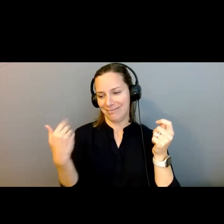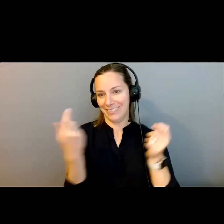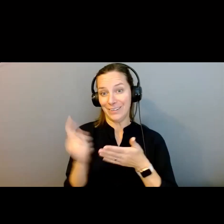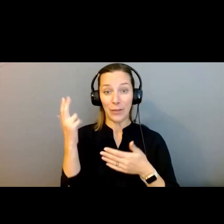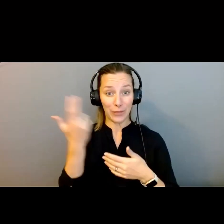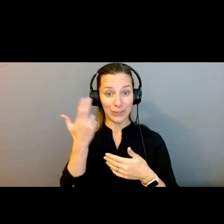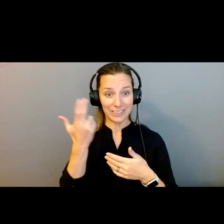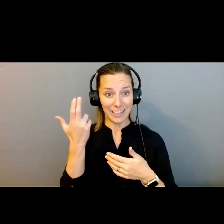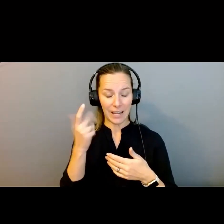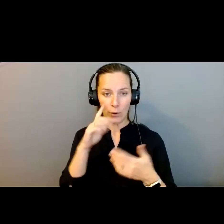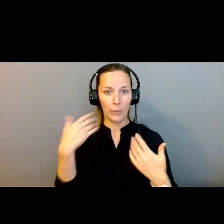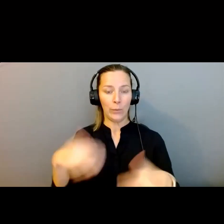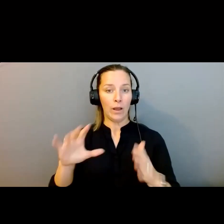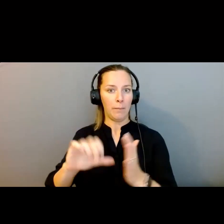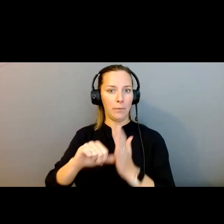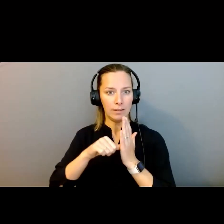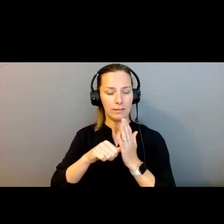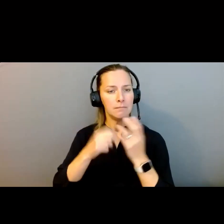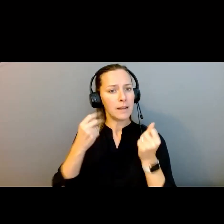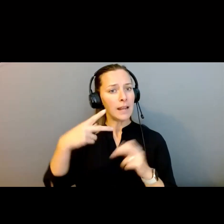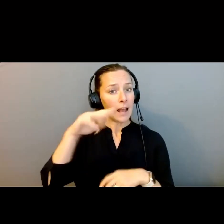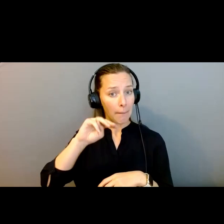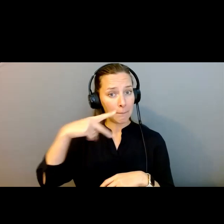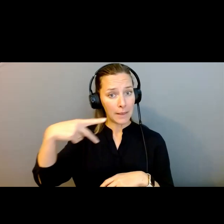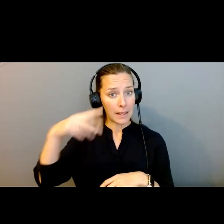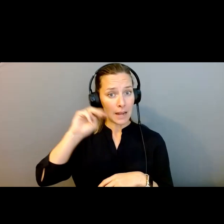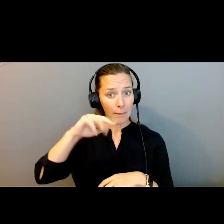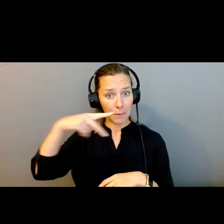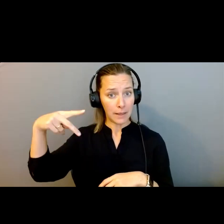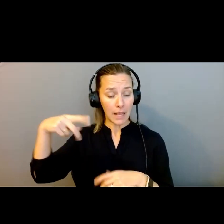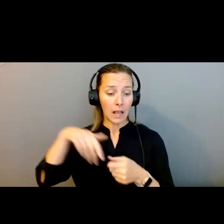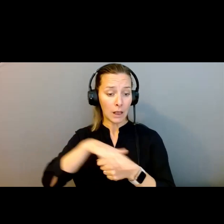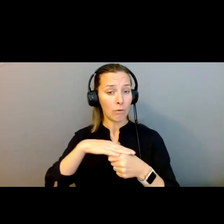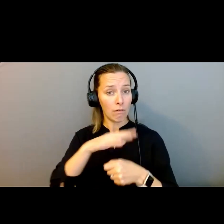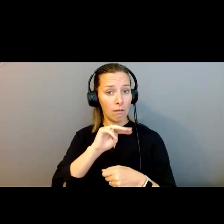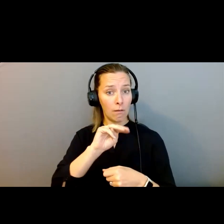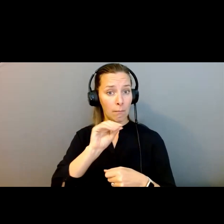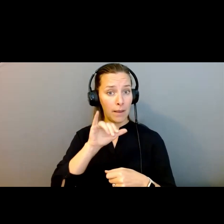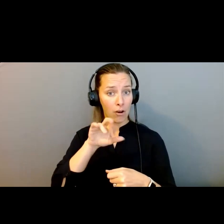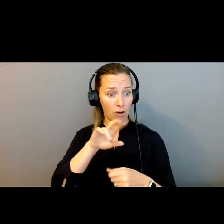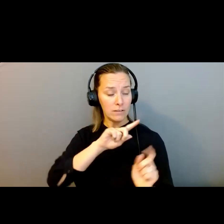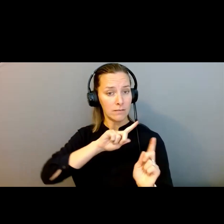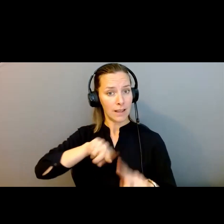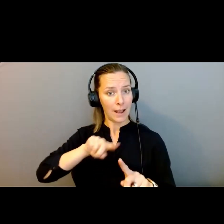and I was very impressed a lot of MPs and MPPs and local Mayors came. And their lack of knowledge